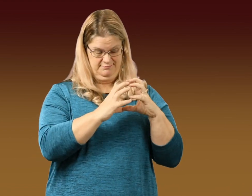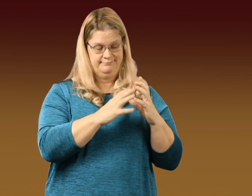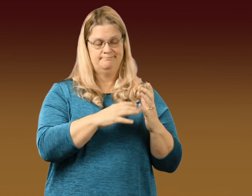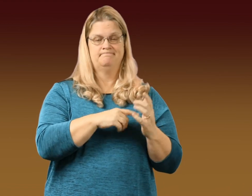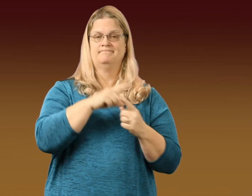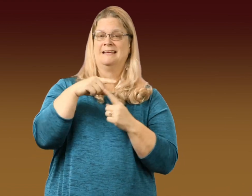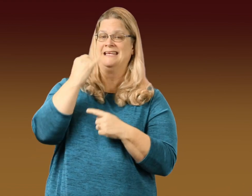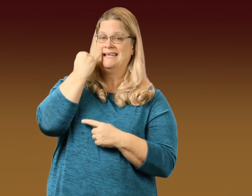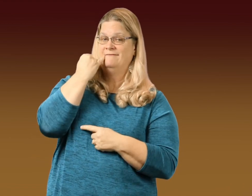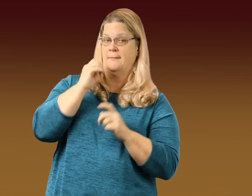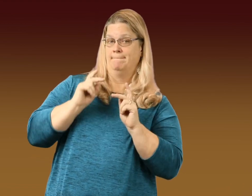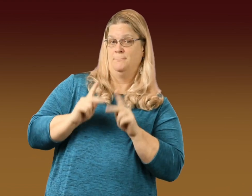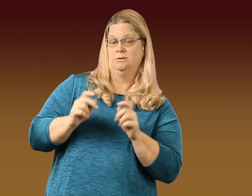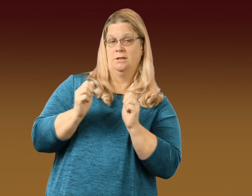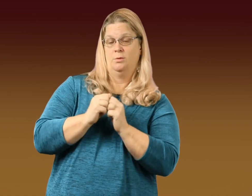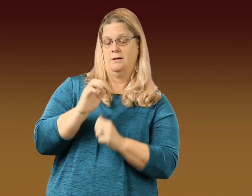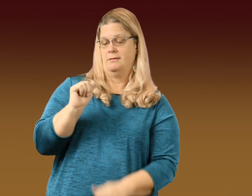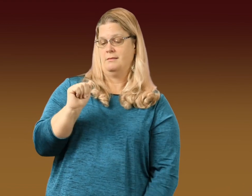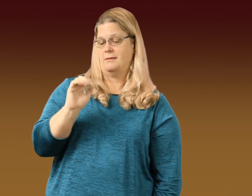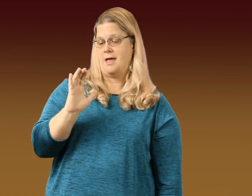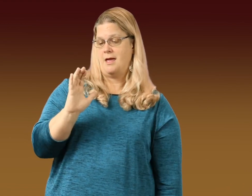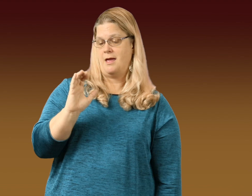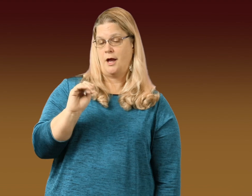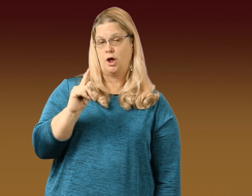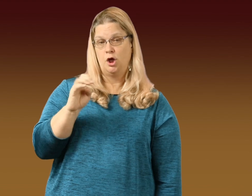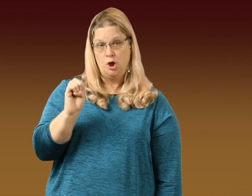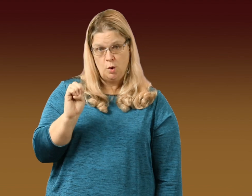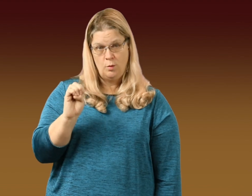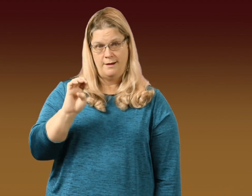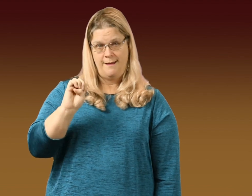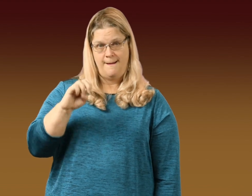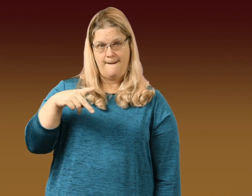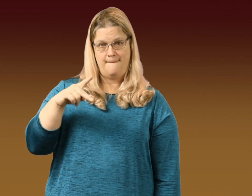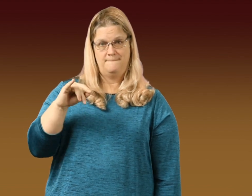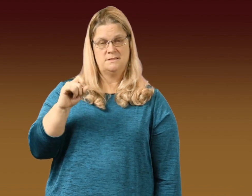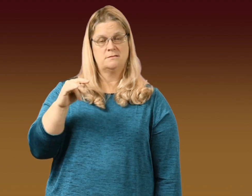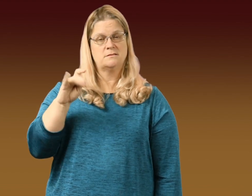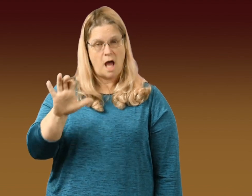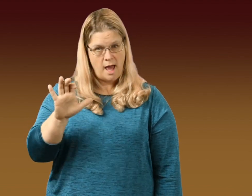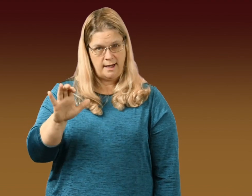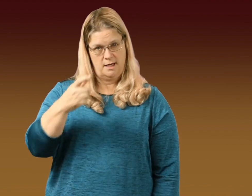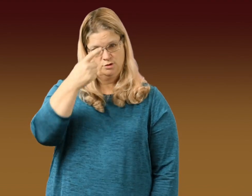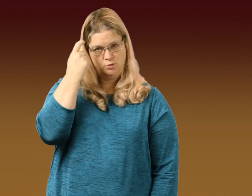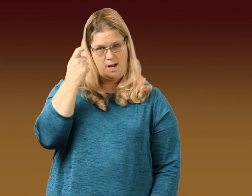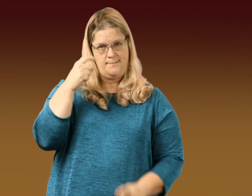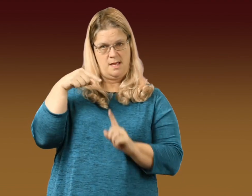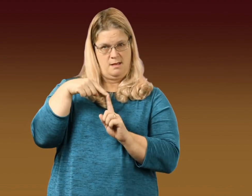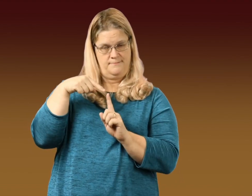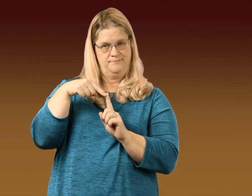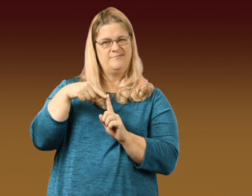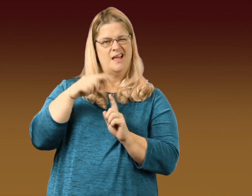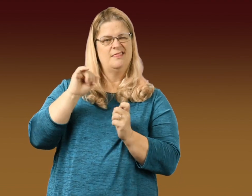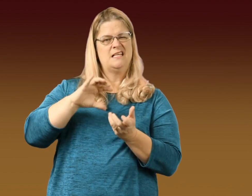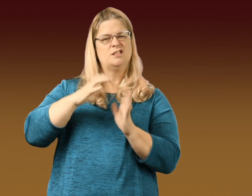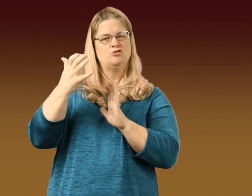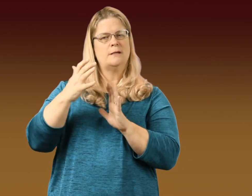So if a person with acute episodic trauma experiences something like that,